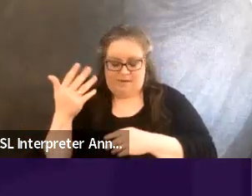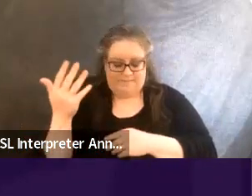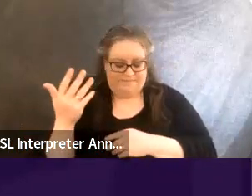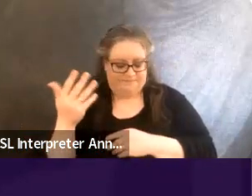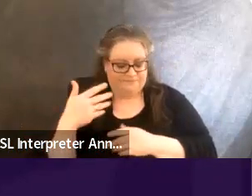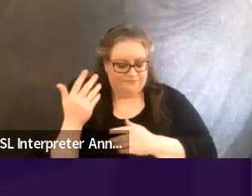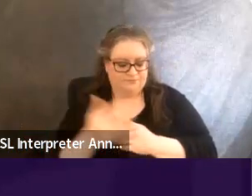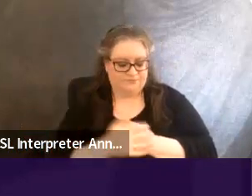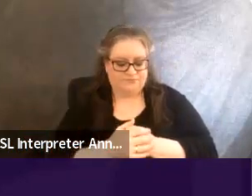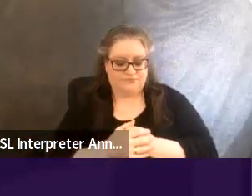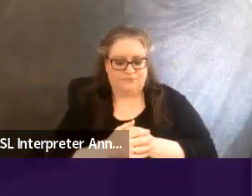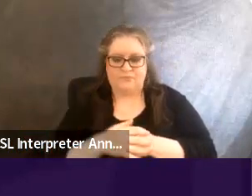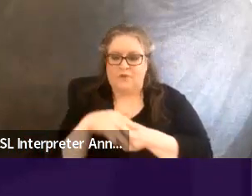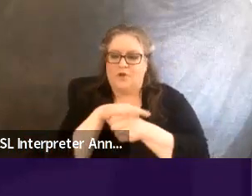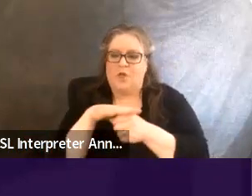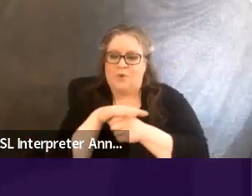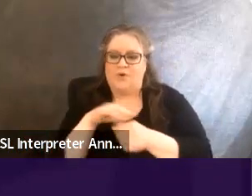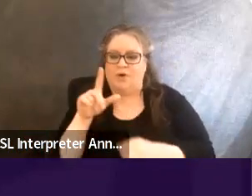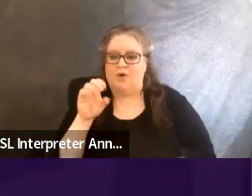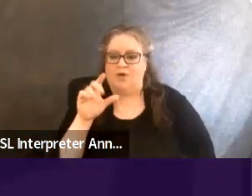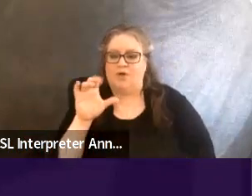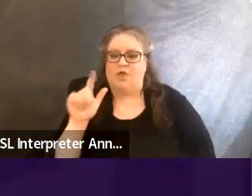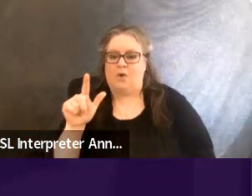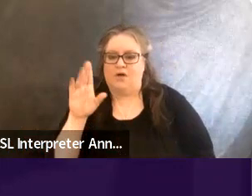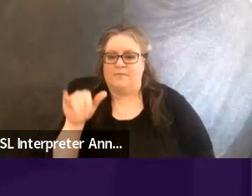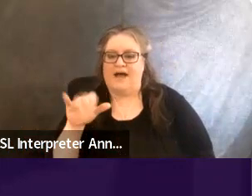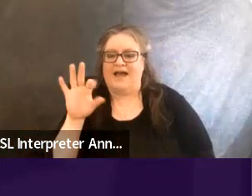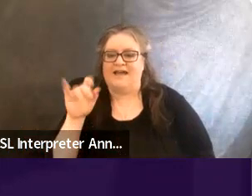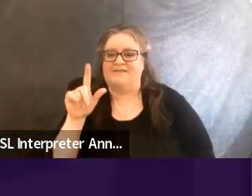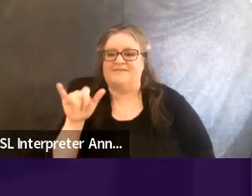from Local by Flywheel,